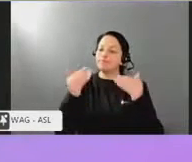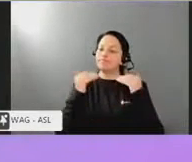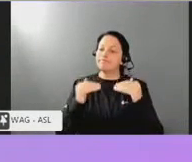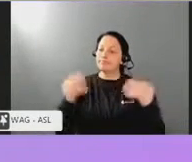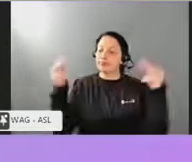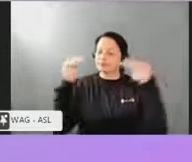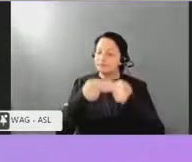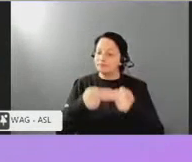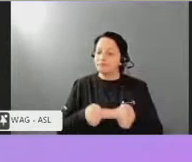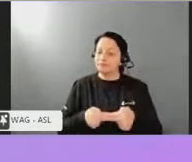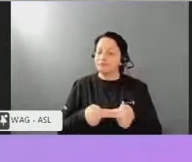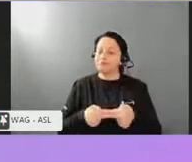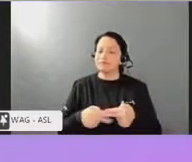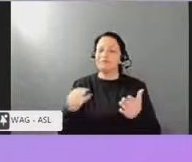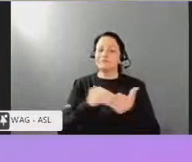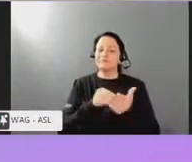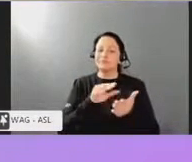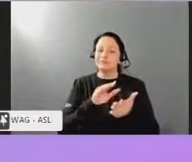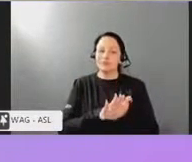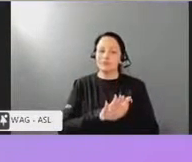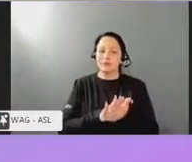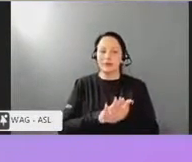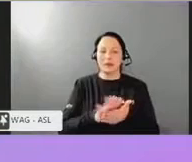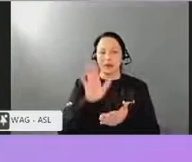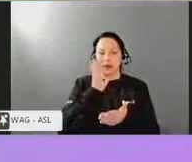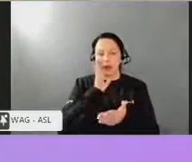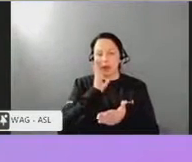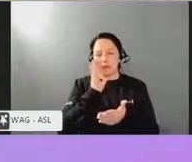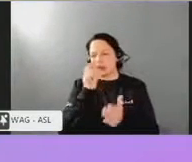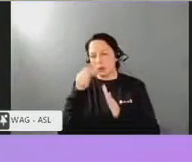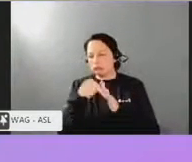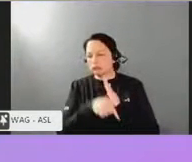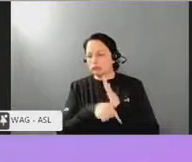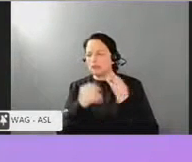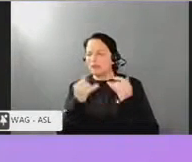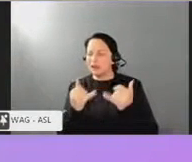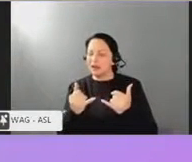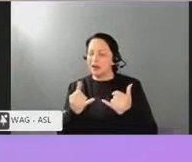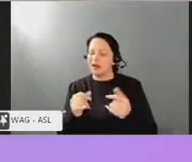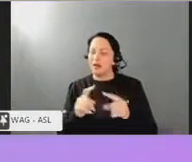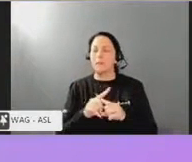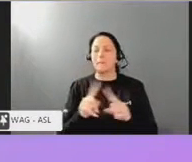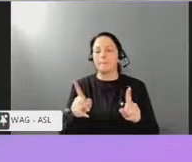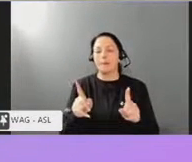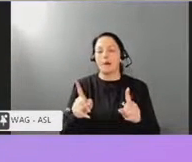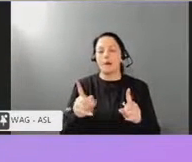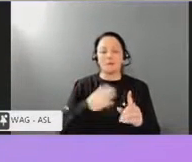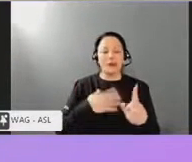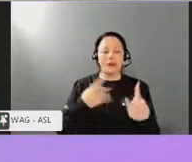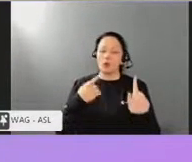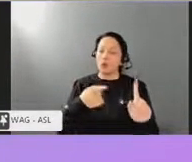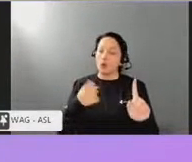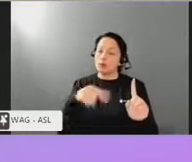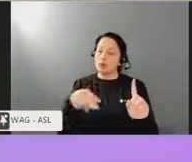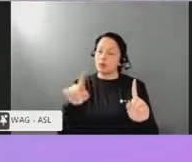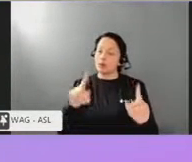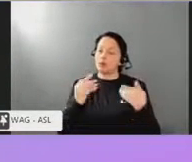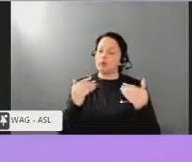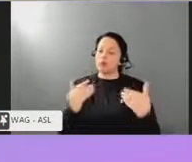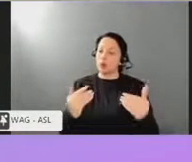disabilities at the center of that conversation period the next couple of slides -- pages of the document I will not go